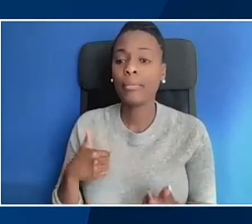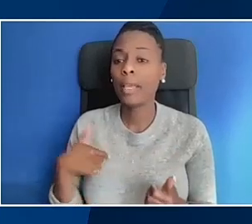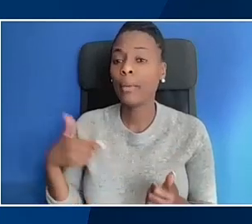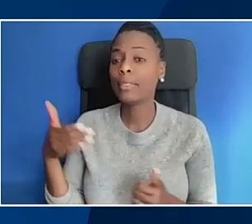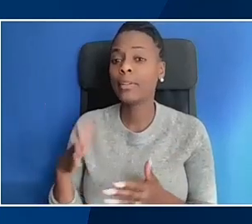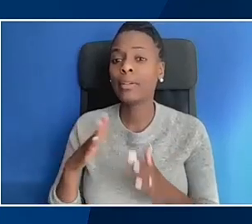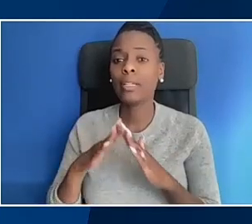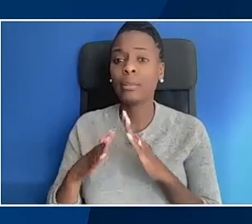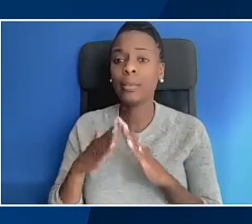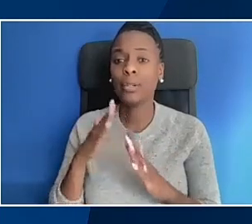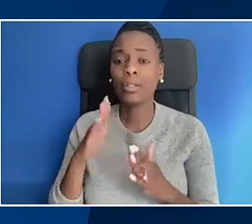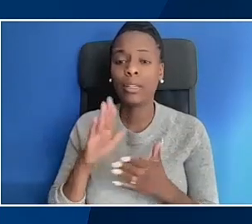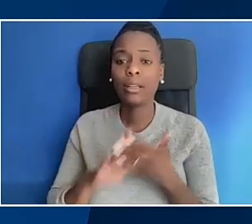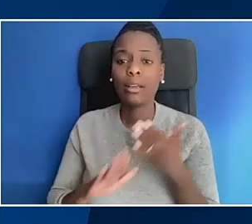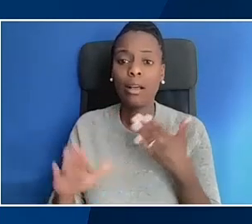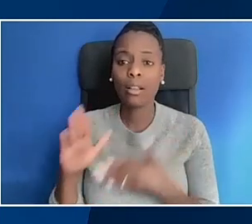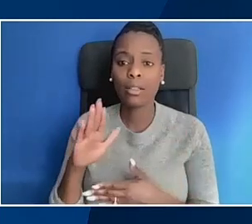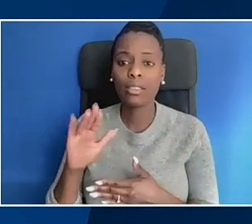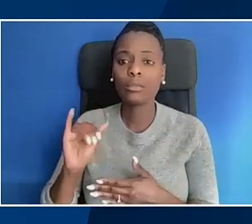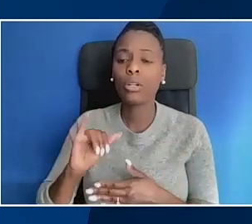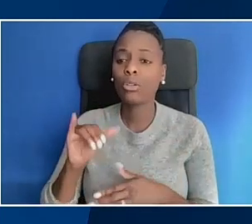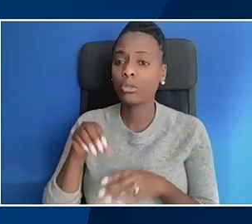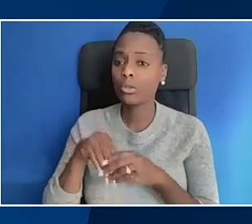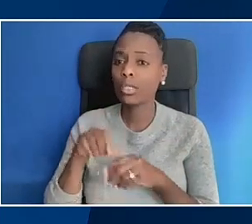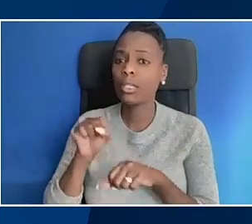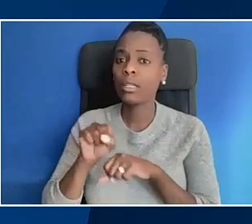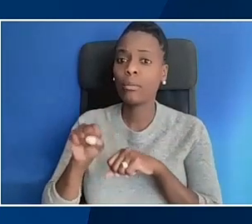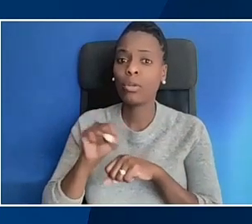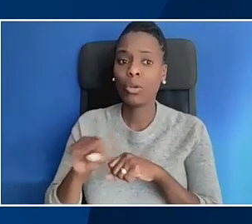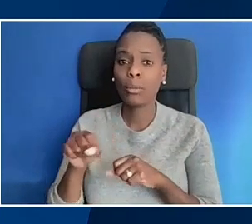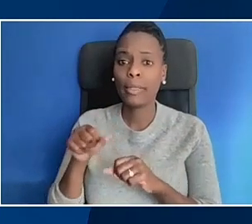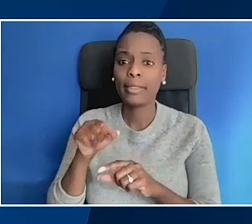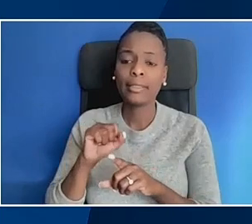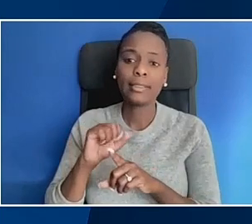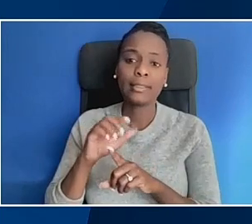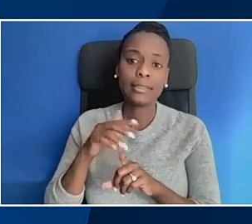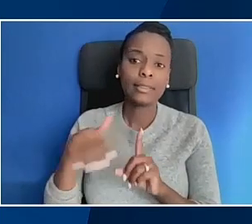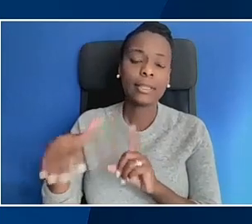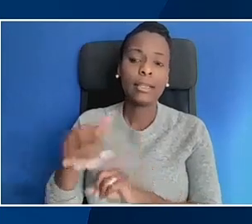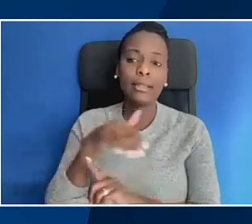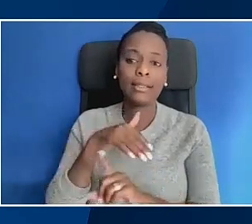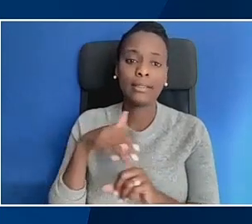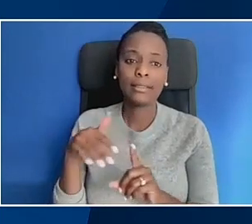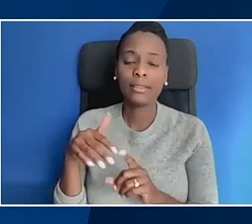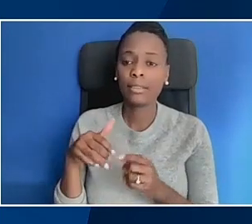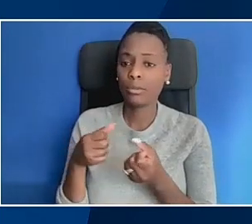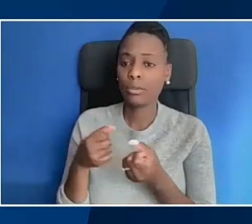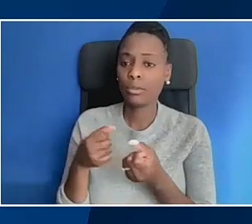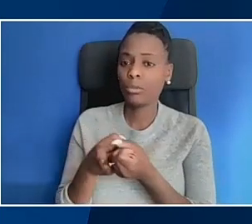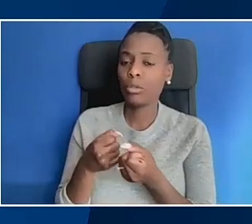employment settings that were served by programs in the community college. And the area I was in was a college that